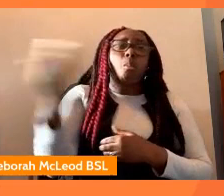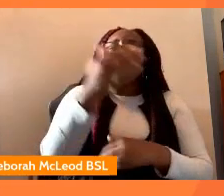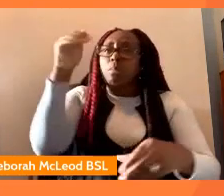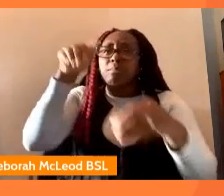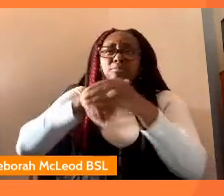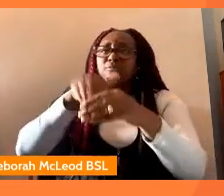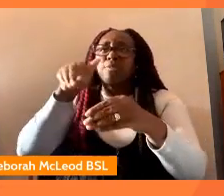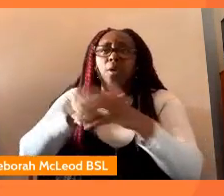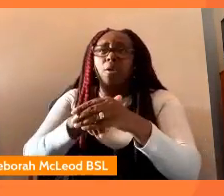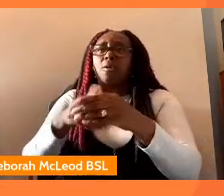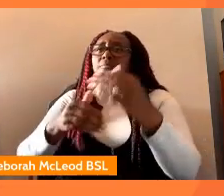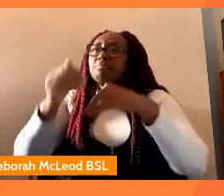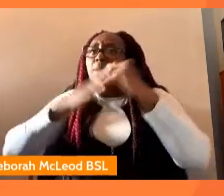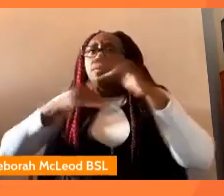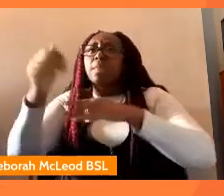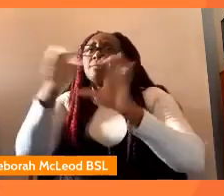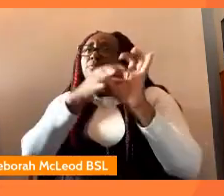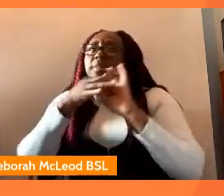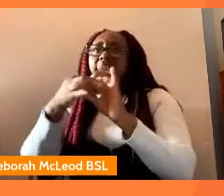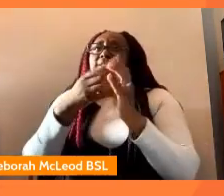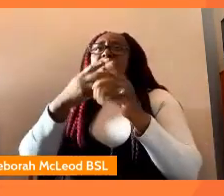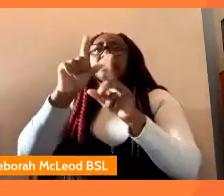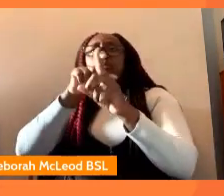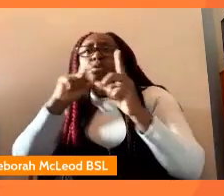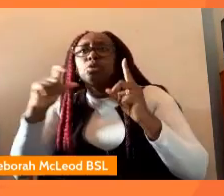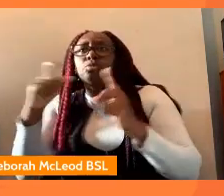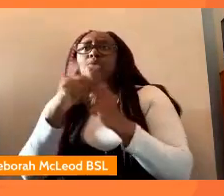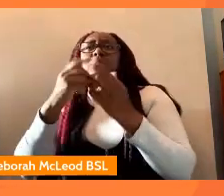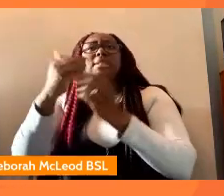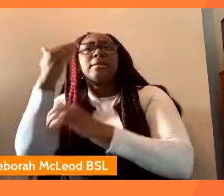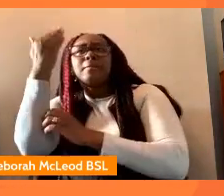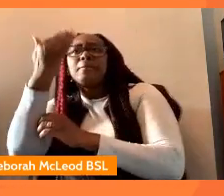relationship between community engagements, memories and history